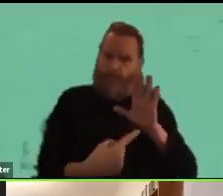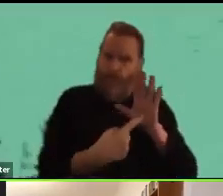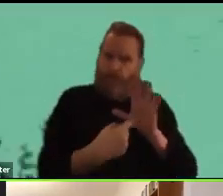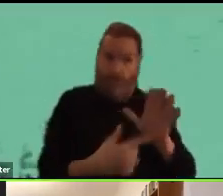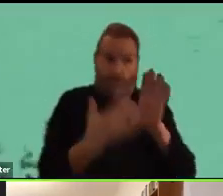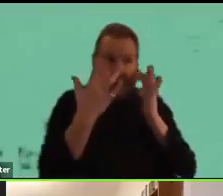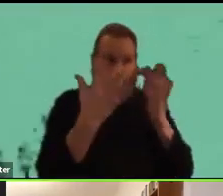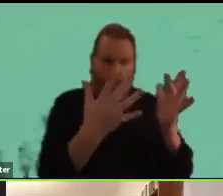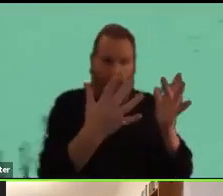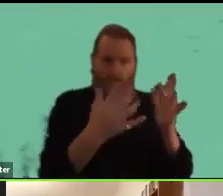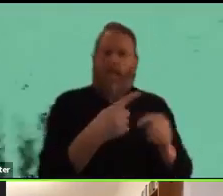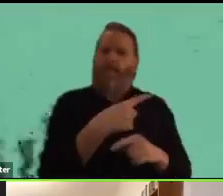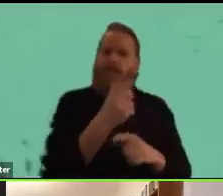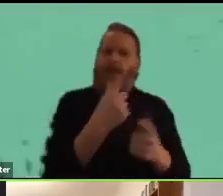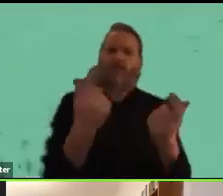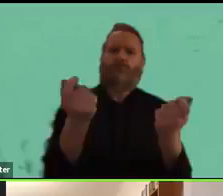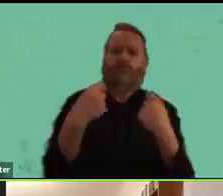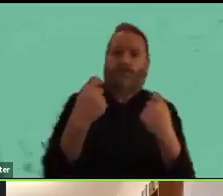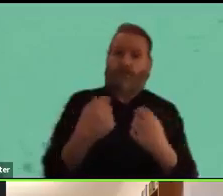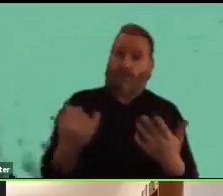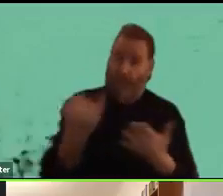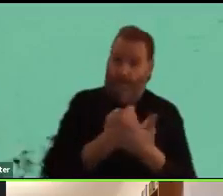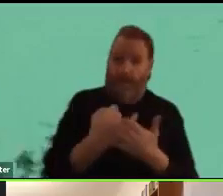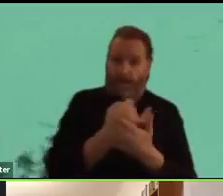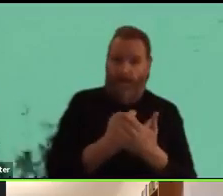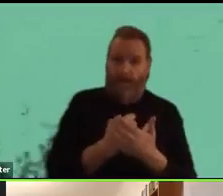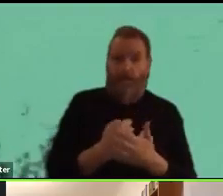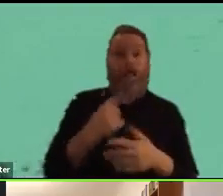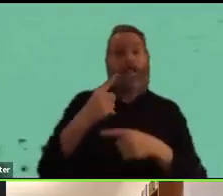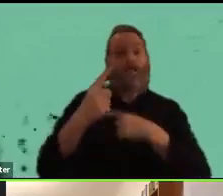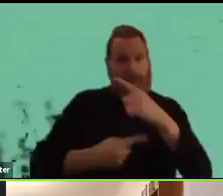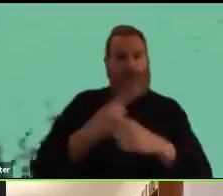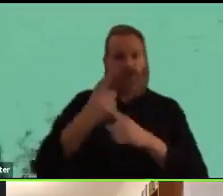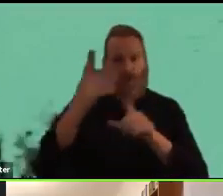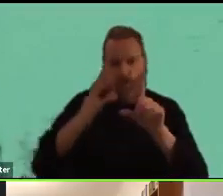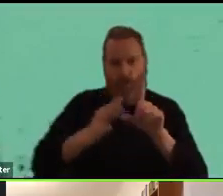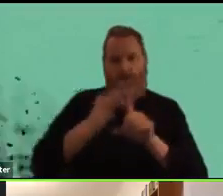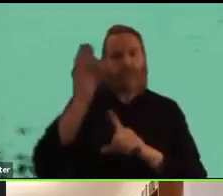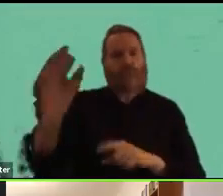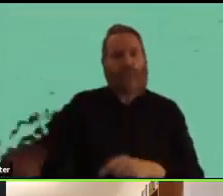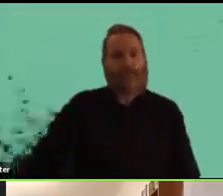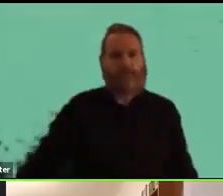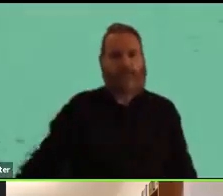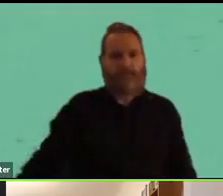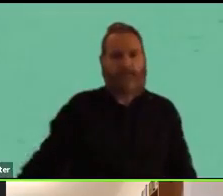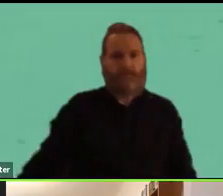us badly and in 2021 we're going to try to make them turn to a U-turn so yeah that's my thoughts